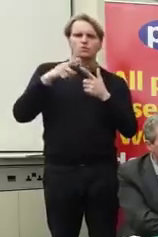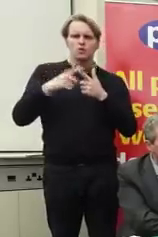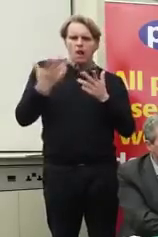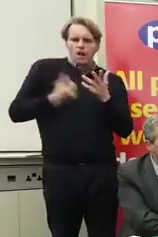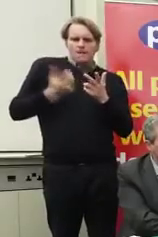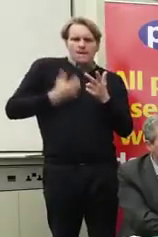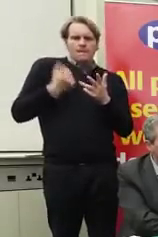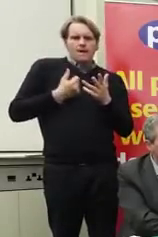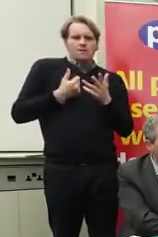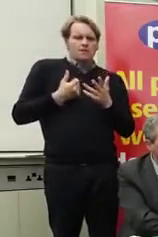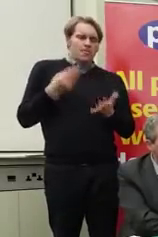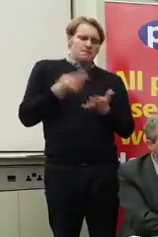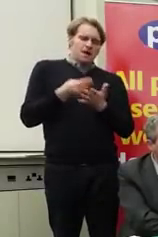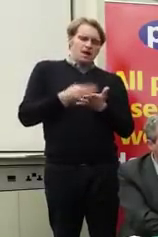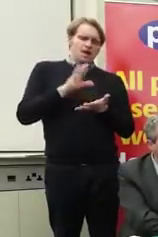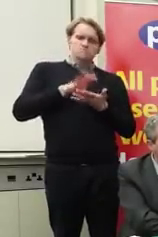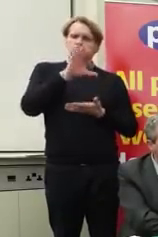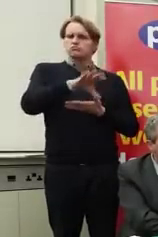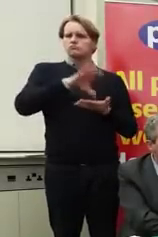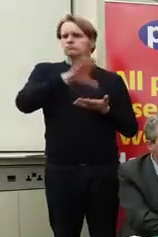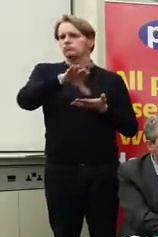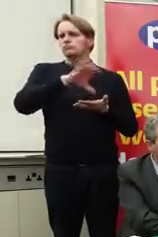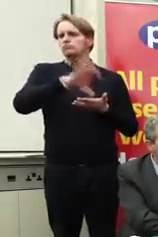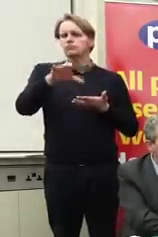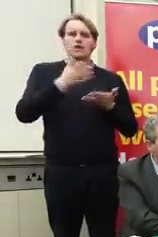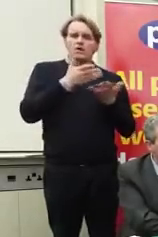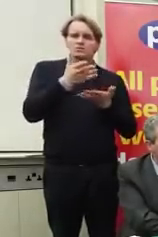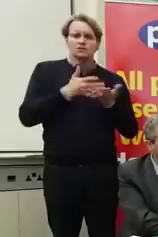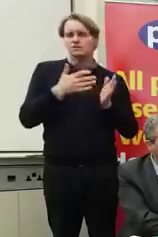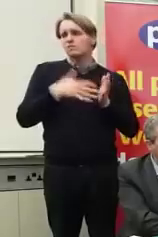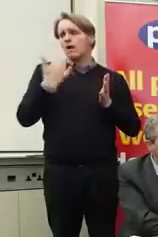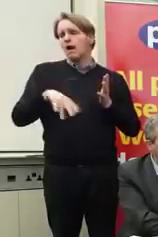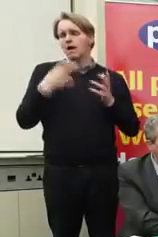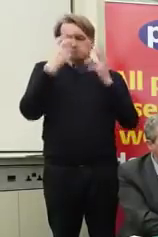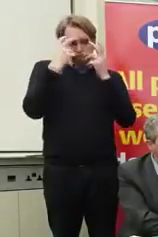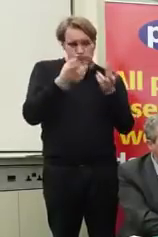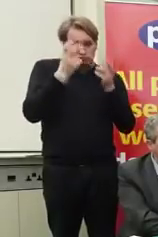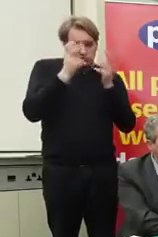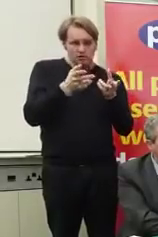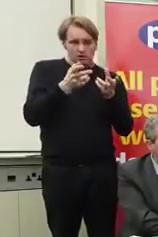amount spent on consultants by this government particularly is absolutely staggering and then deliver what in effect is a cuts